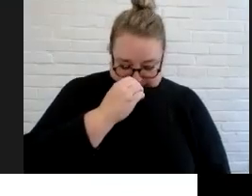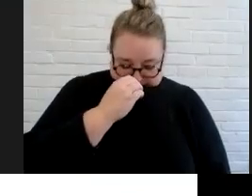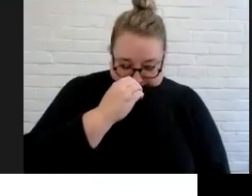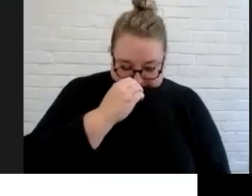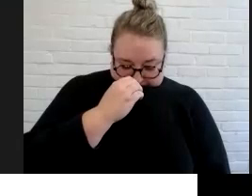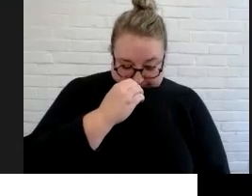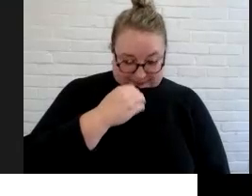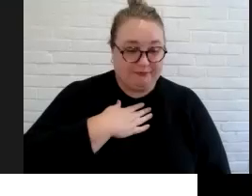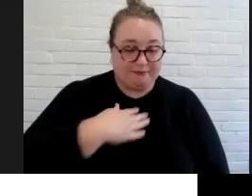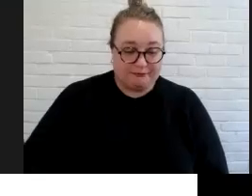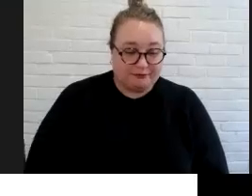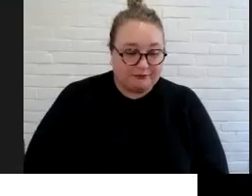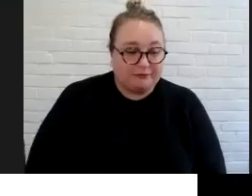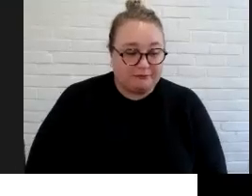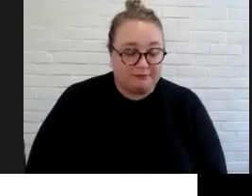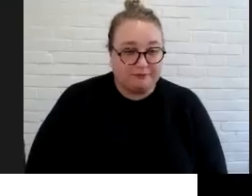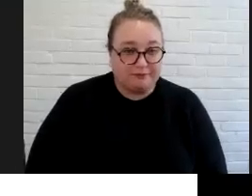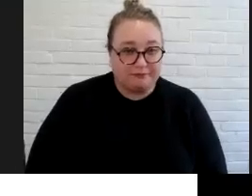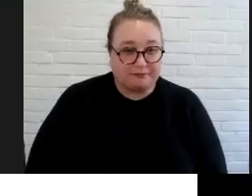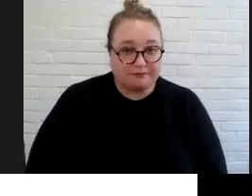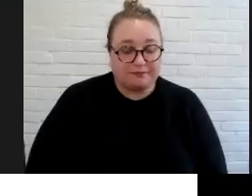Okay. What's the maybe A and C.